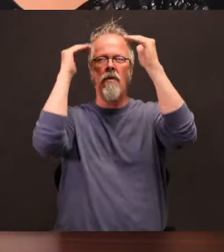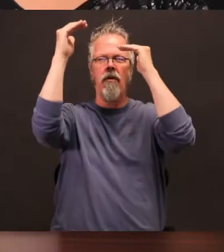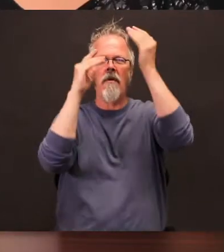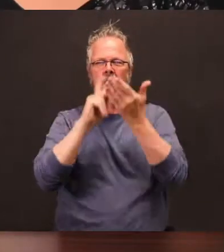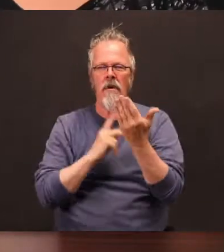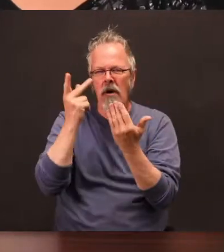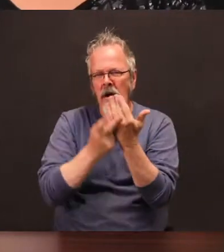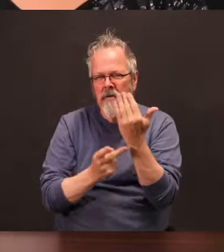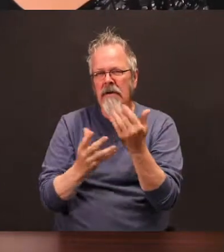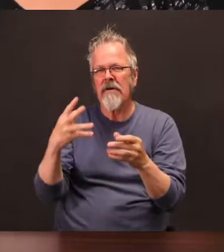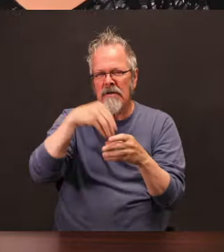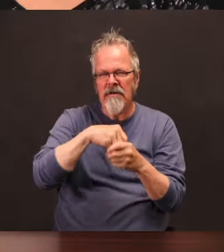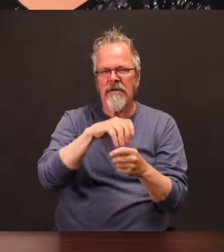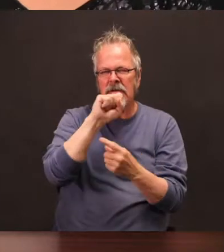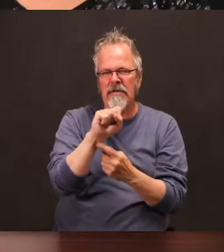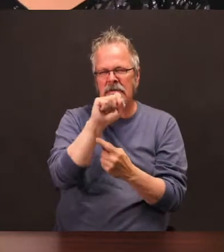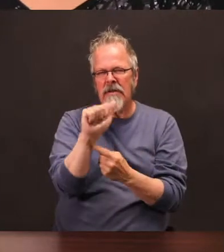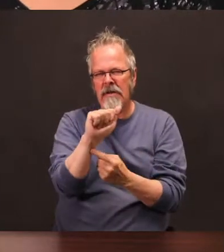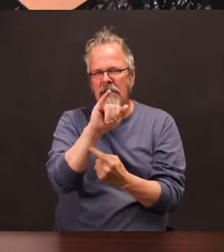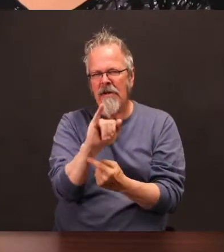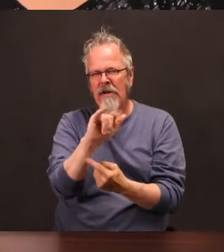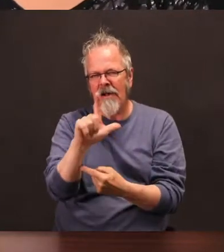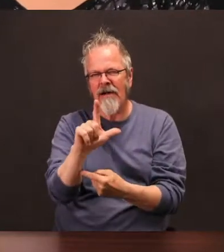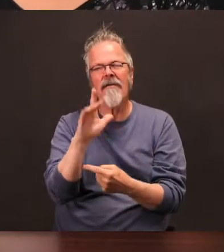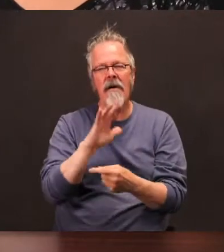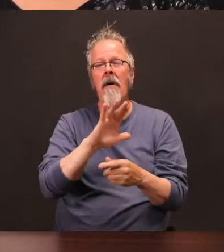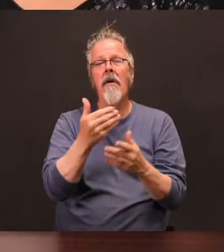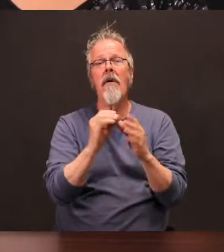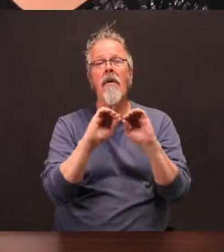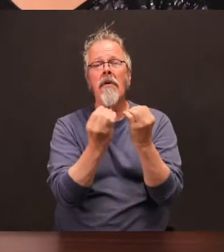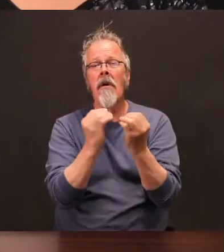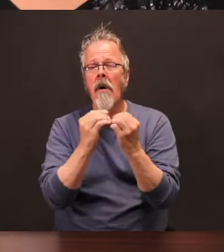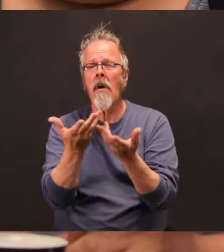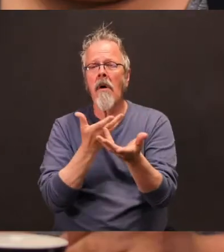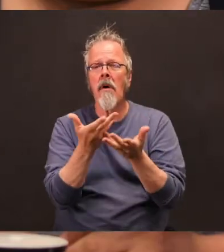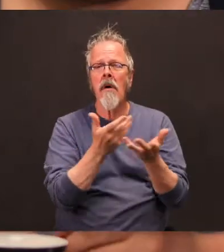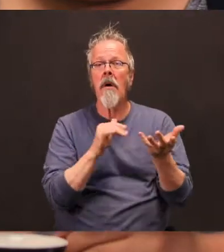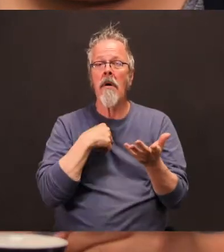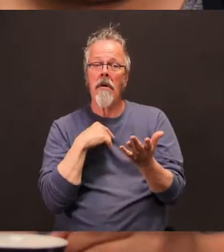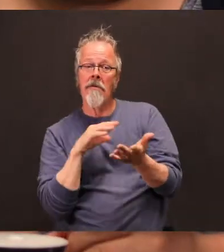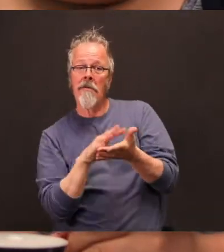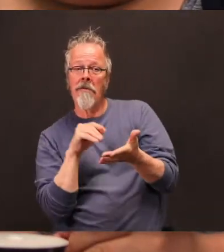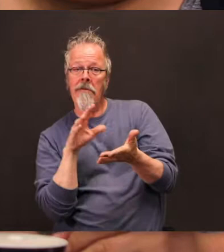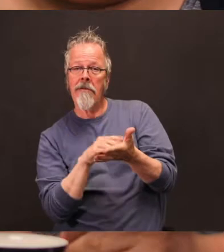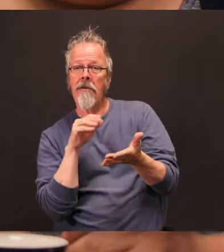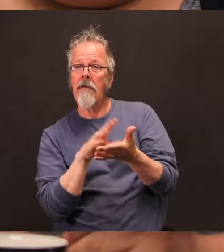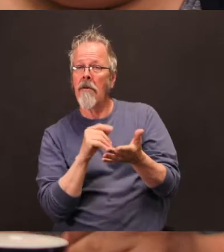I've been involved with SAIL, and all the organizations in Seattle. The way I learned it was my mom,